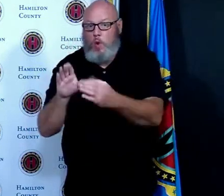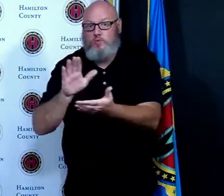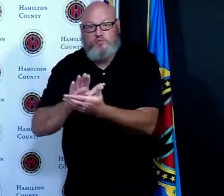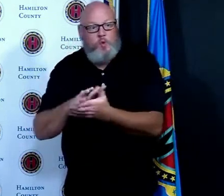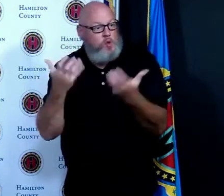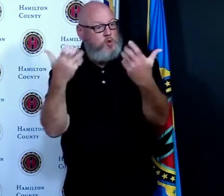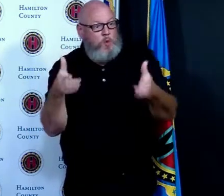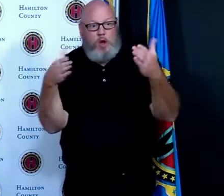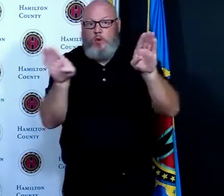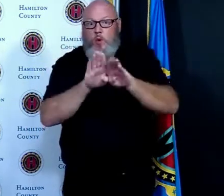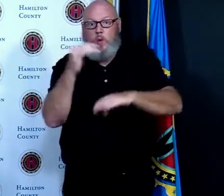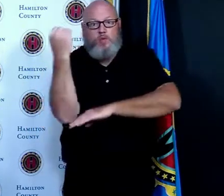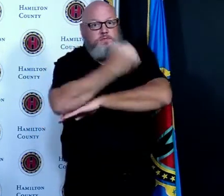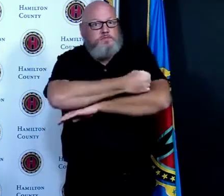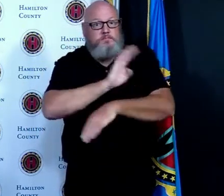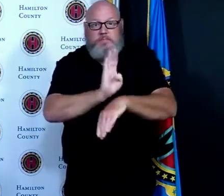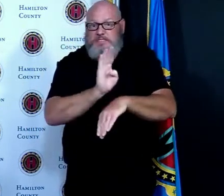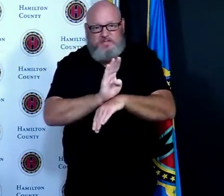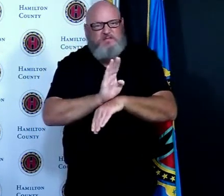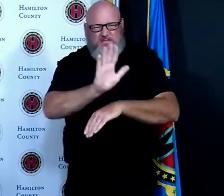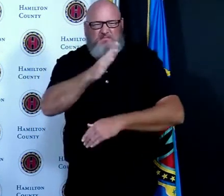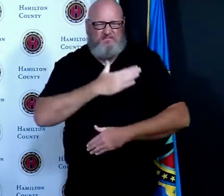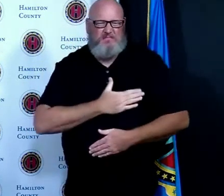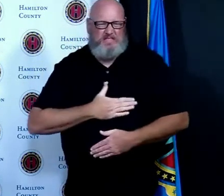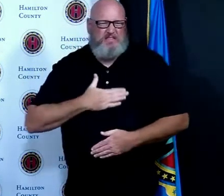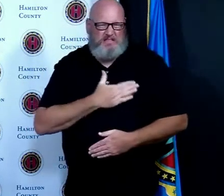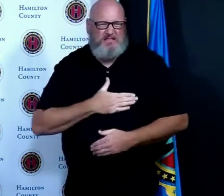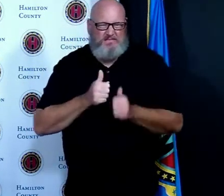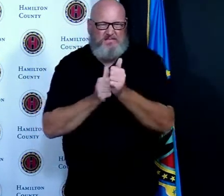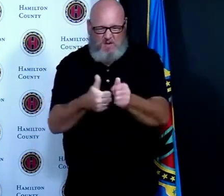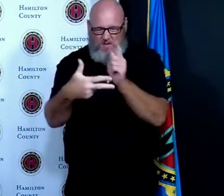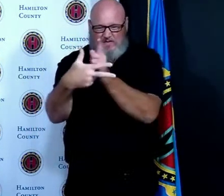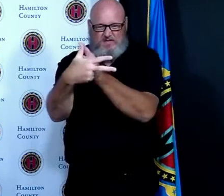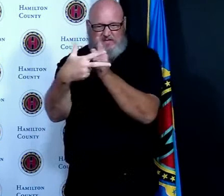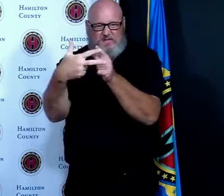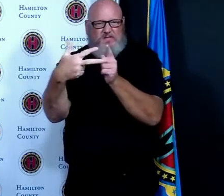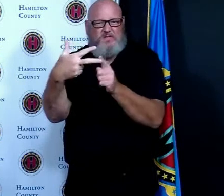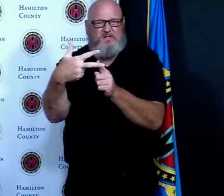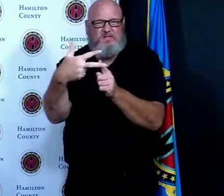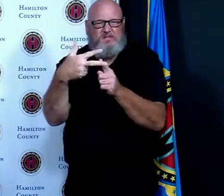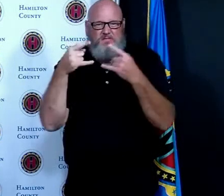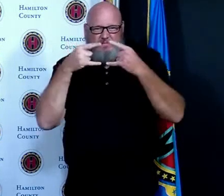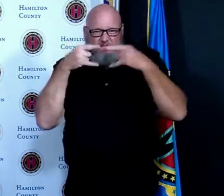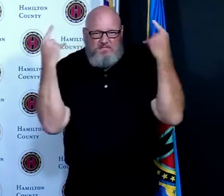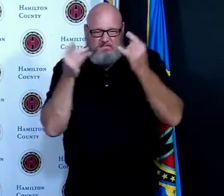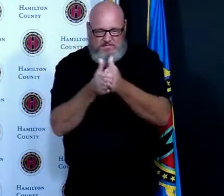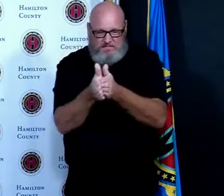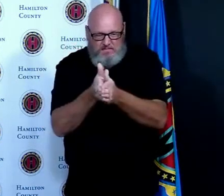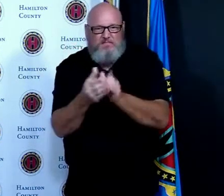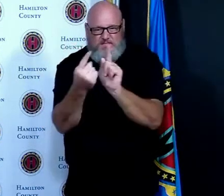exponentially is to do what we know works wear the mask wash your hands and socially distance